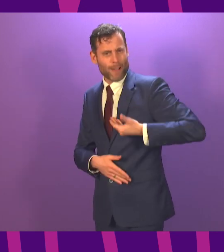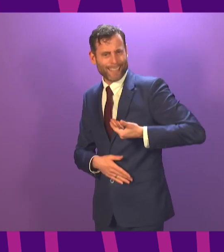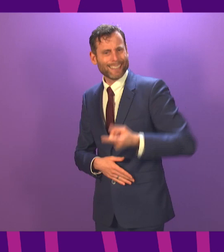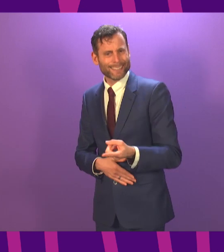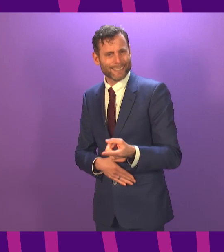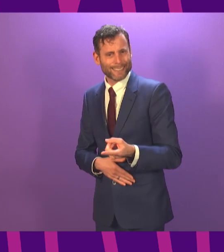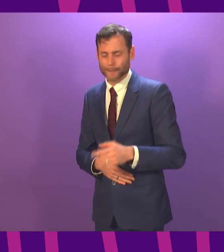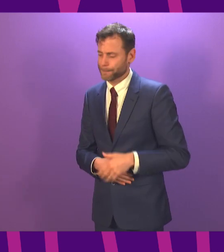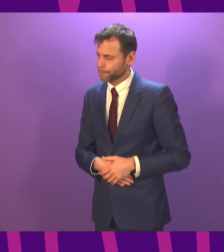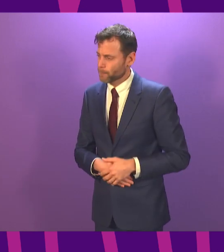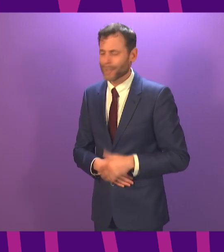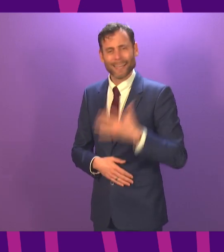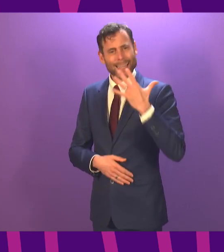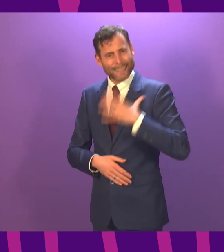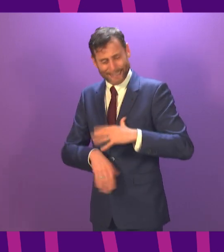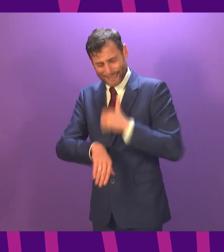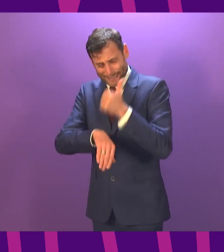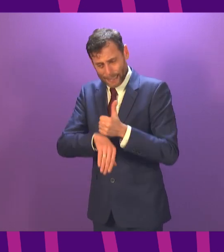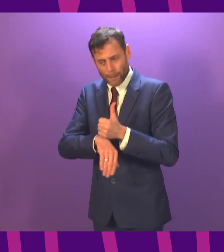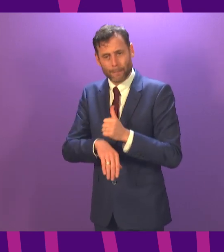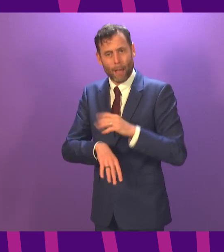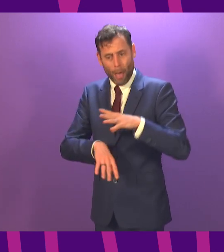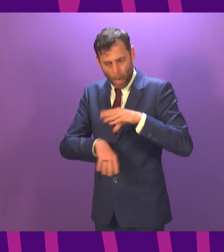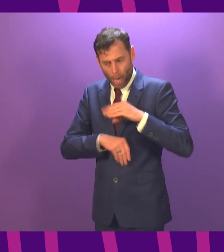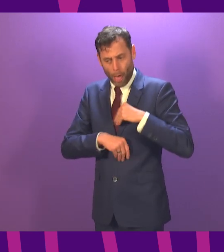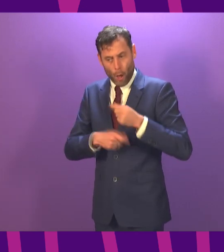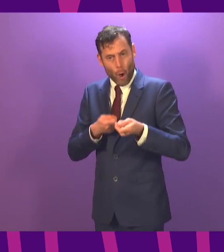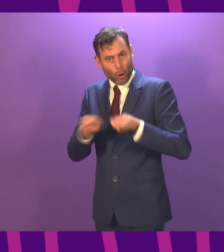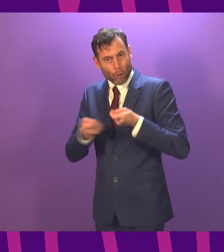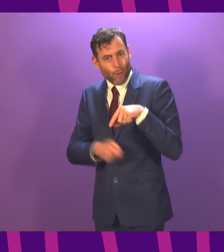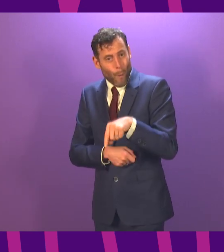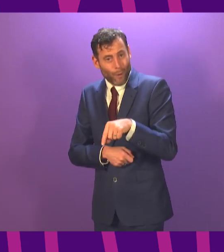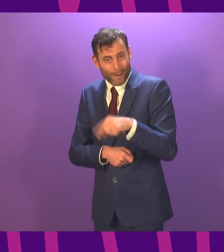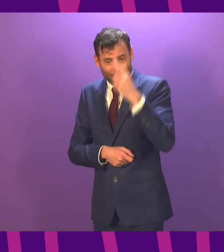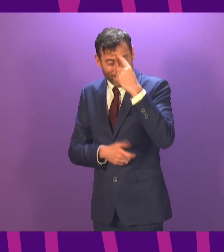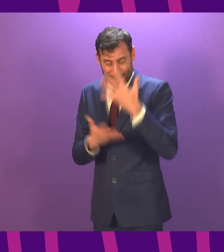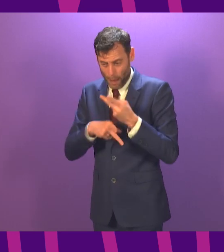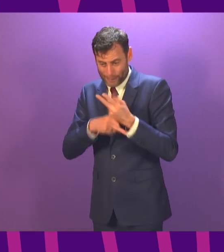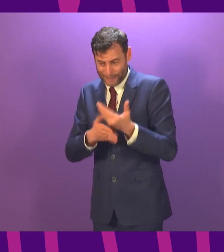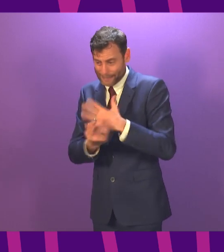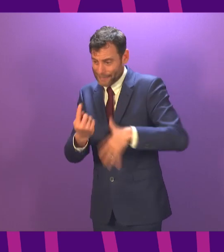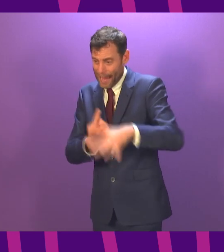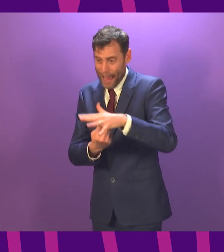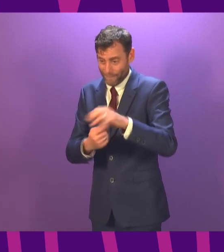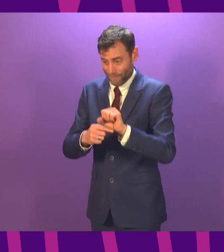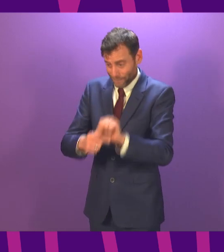control measures not facilitate rather than prevent safe family contact?